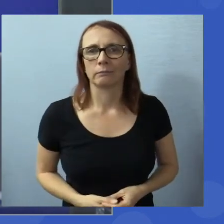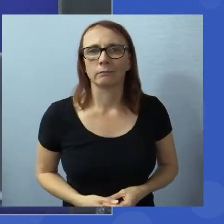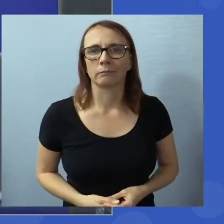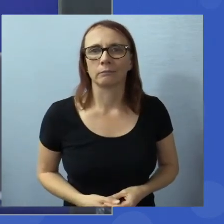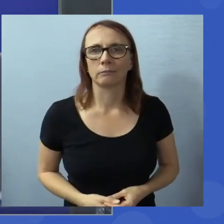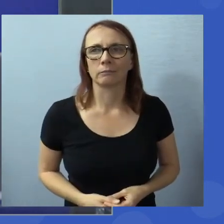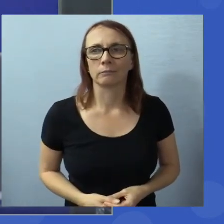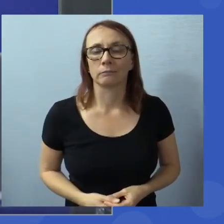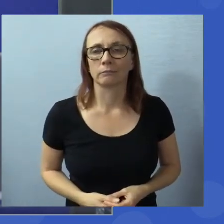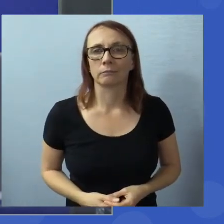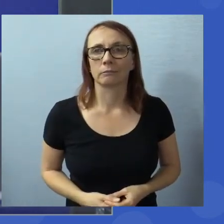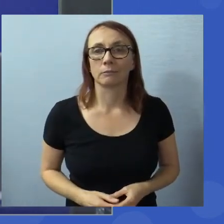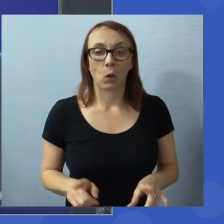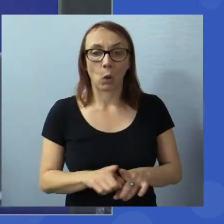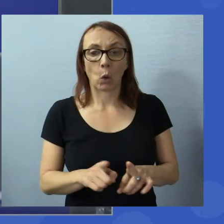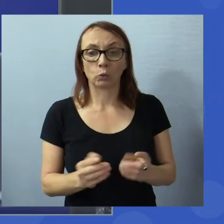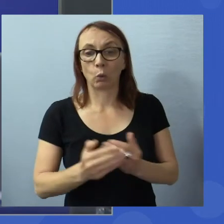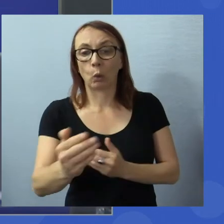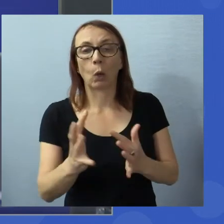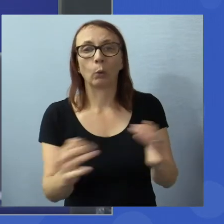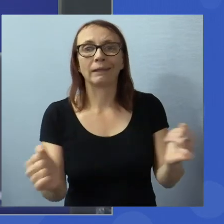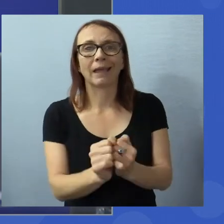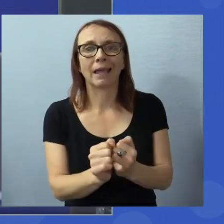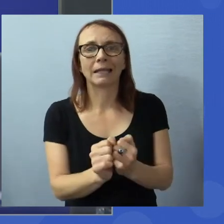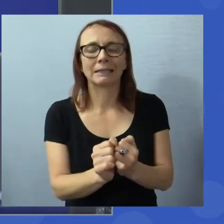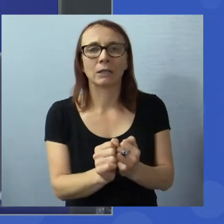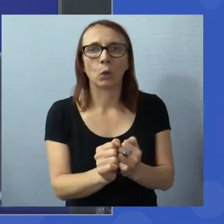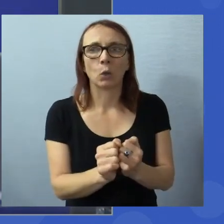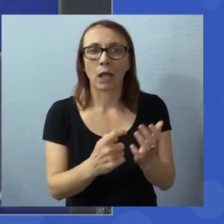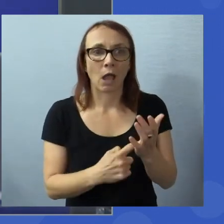get the opportunity in future weekends to review again the recommendations that